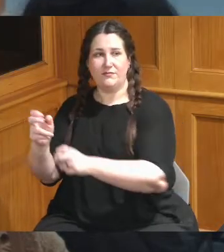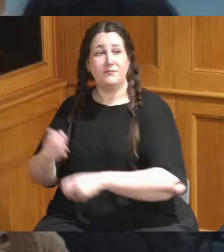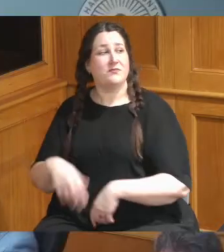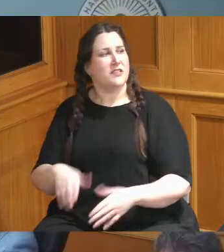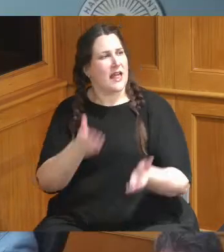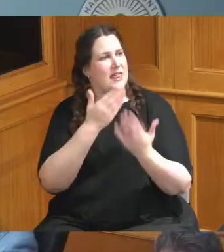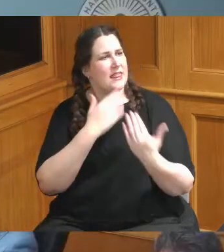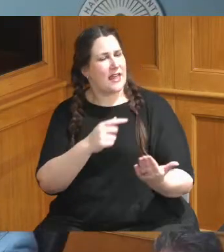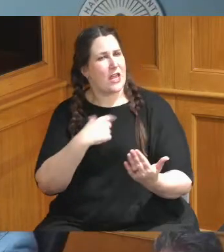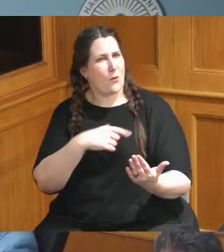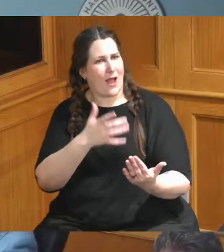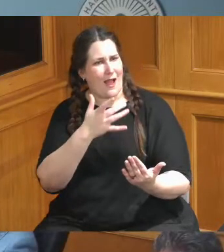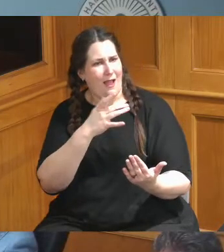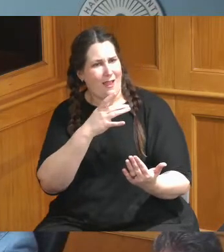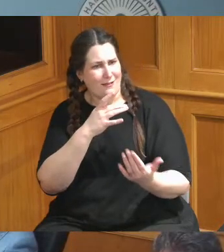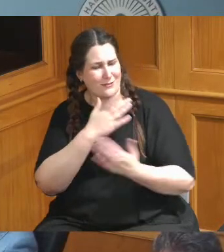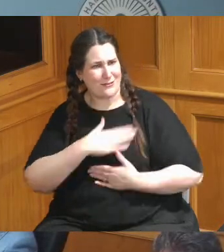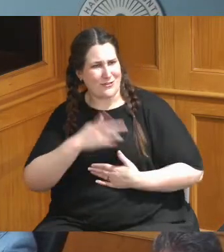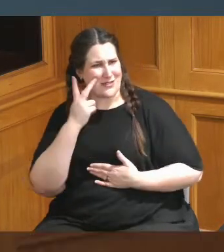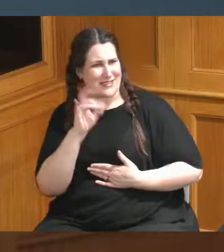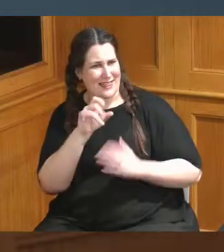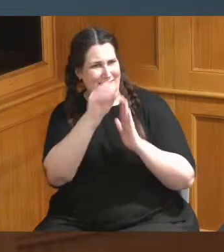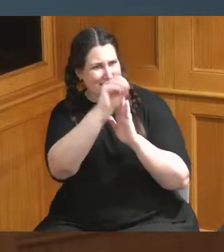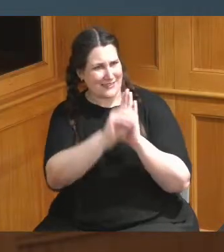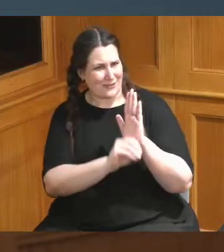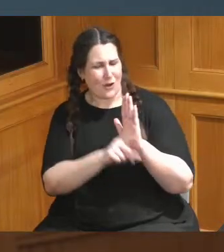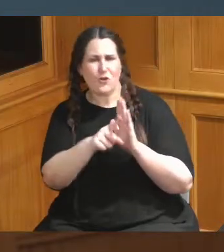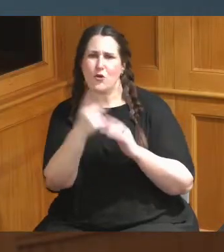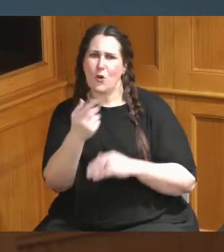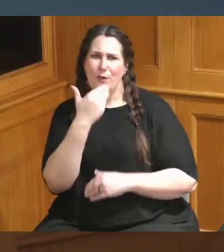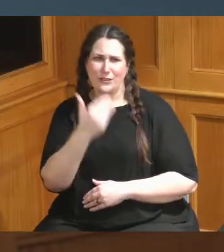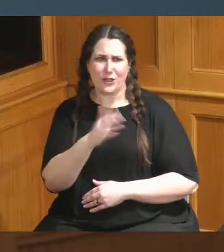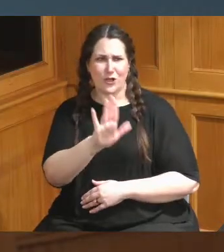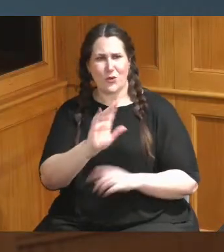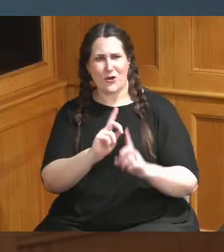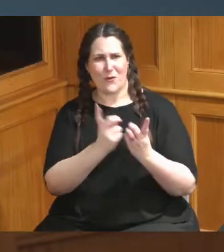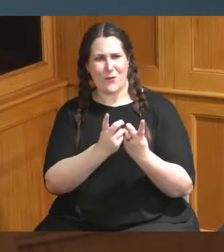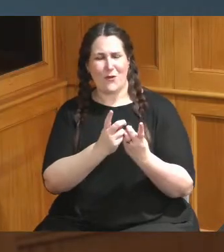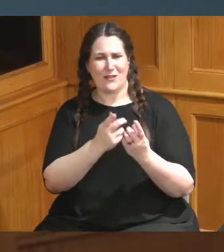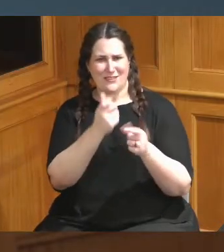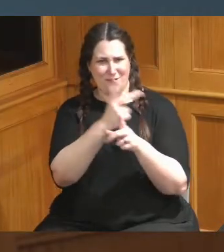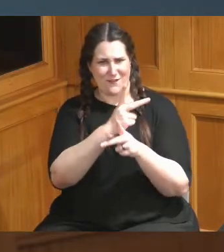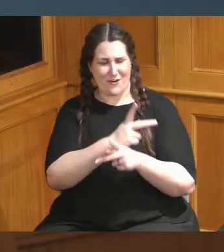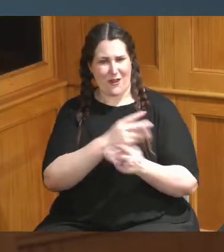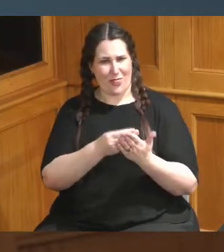the zeros on there. and you're always good, your department leveraging the money that we have. So,